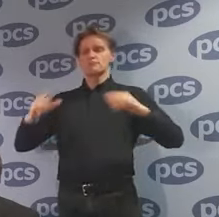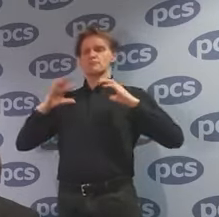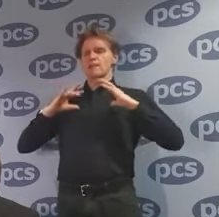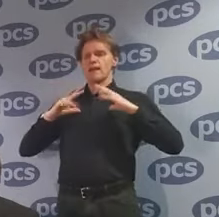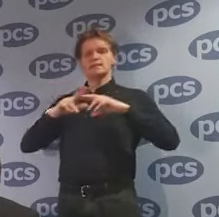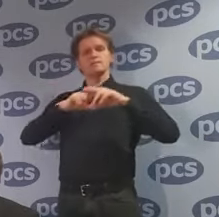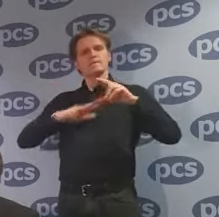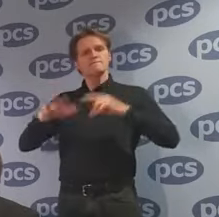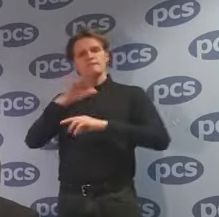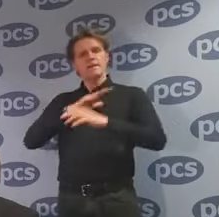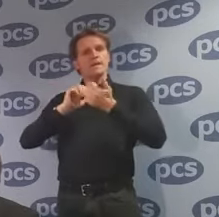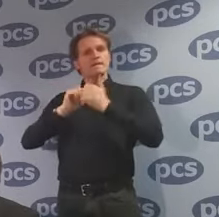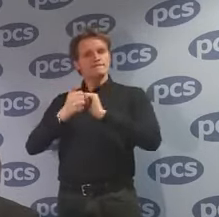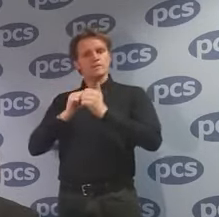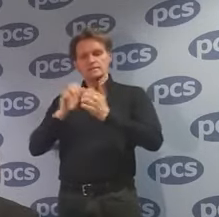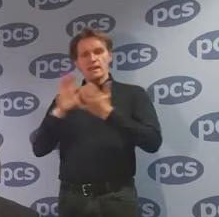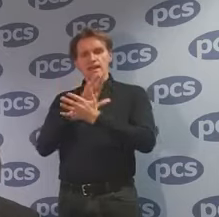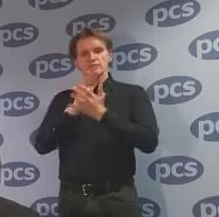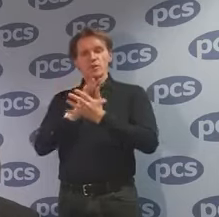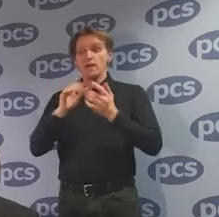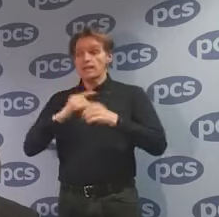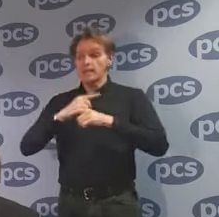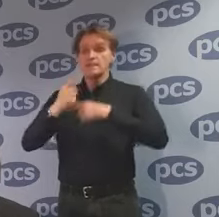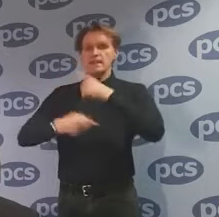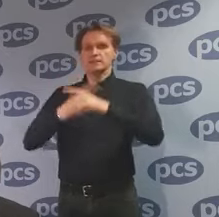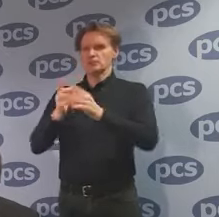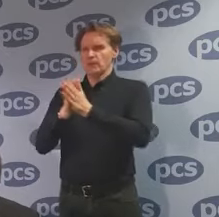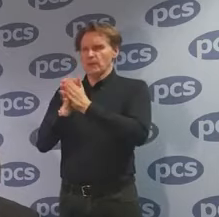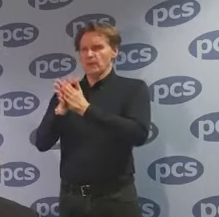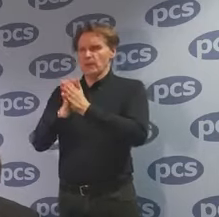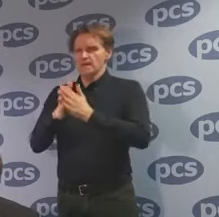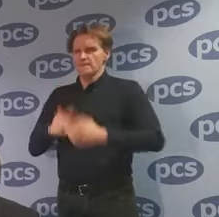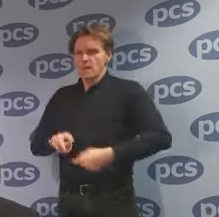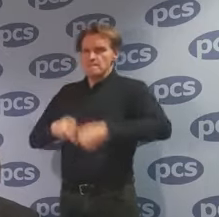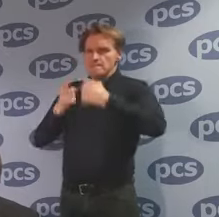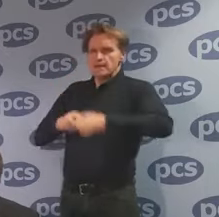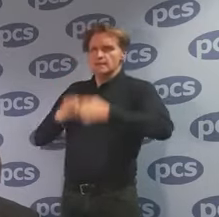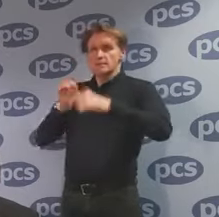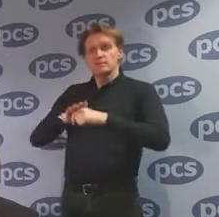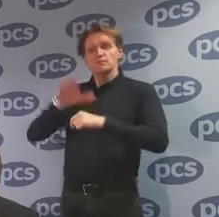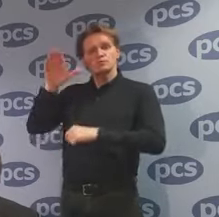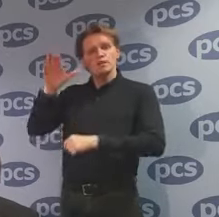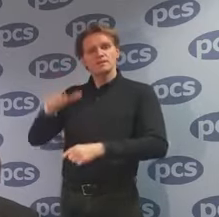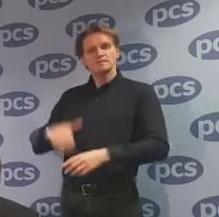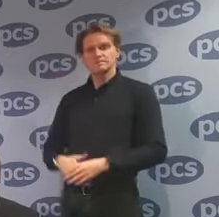and also come back refreshed for the battles that we need to face in the new year thank you